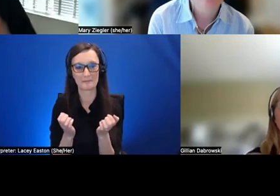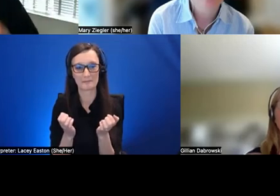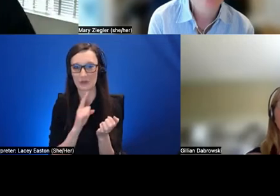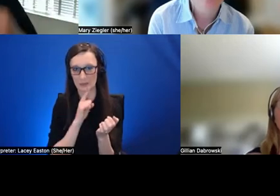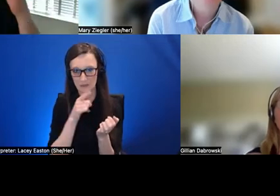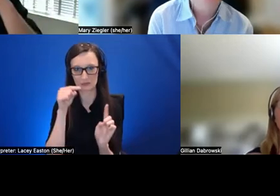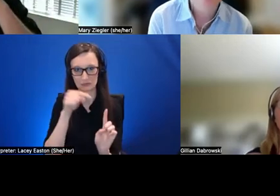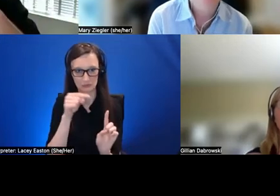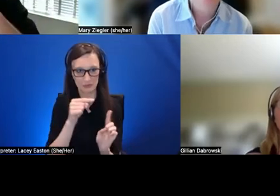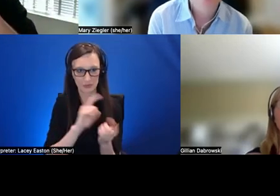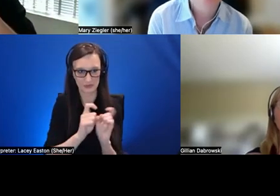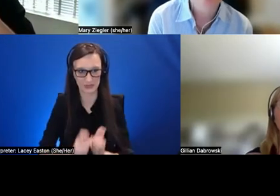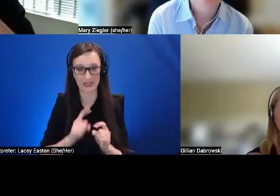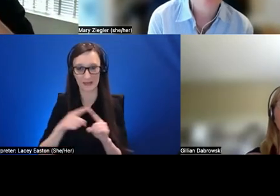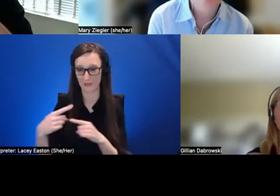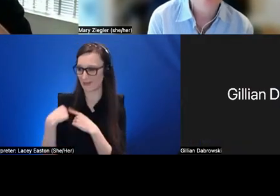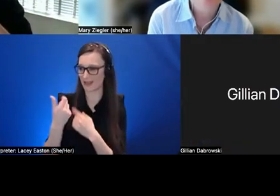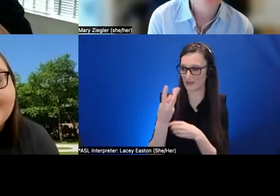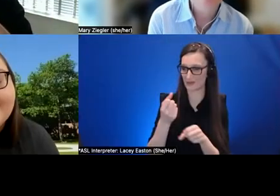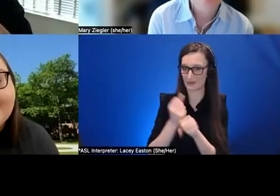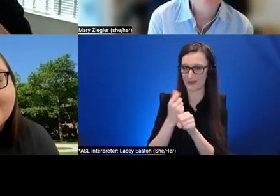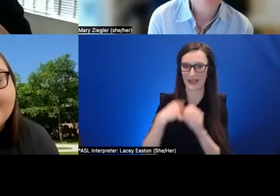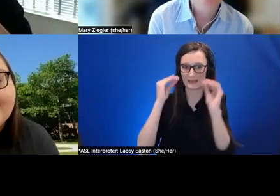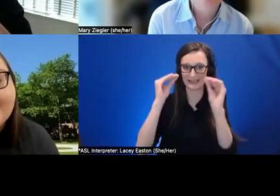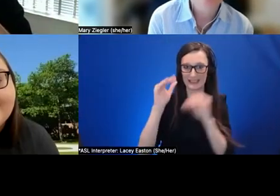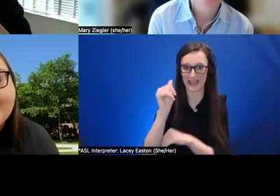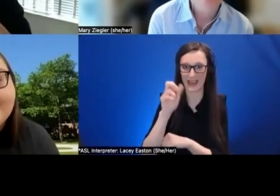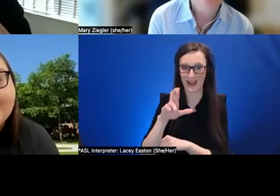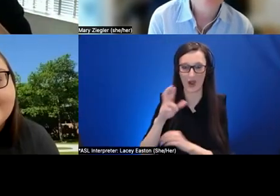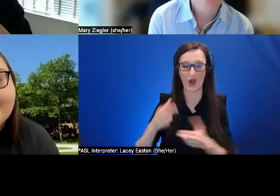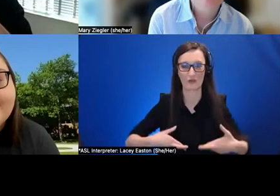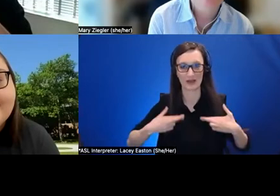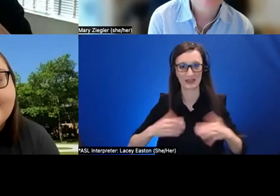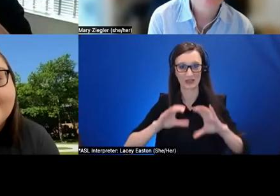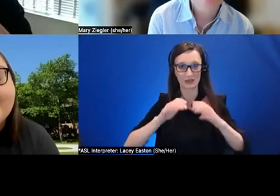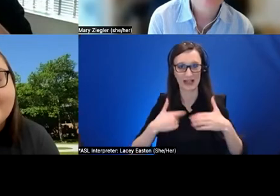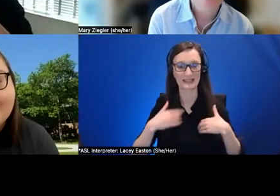as residential um i've seen more students come in with eq with their phones and being able to use